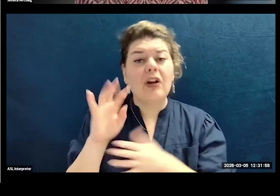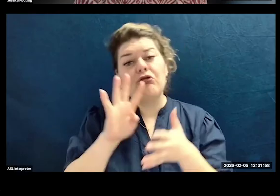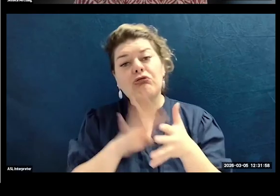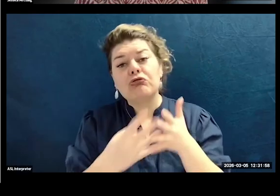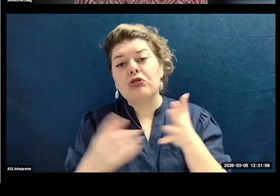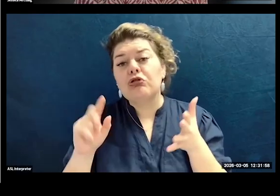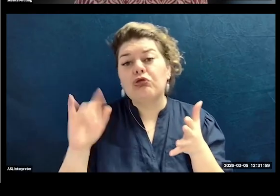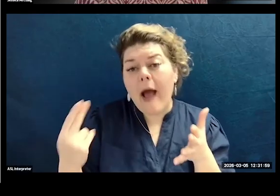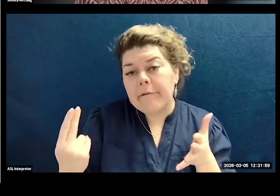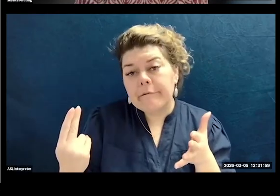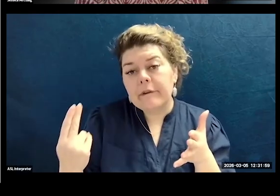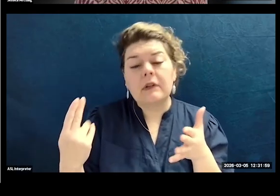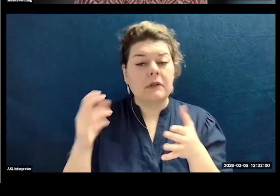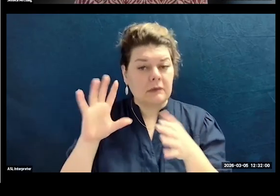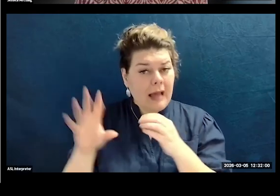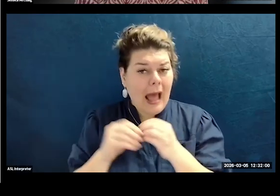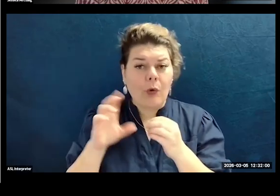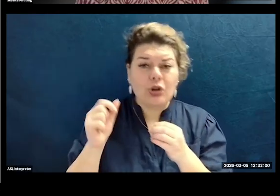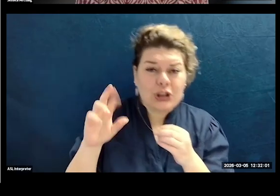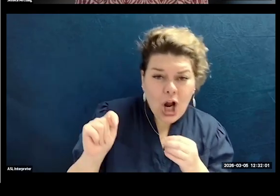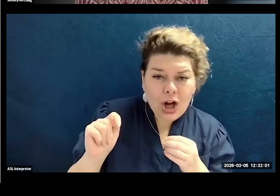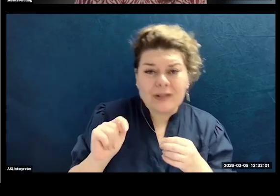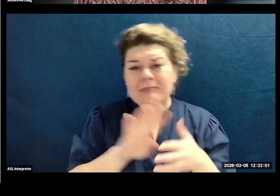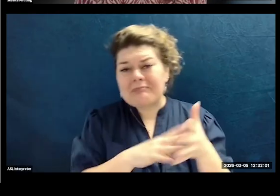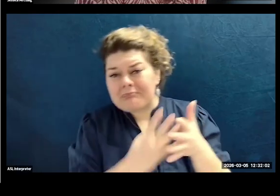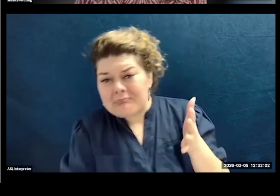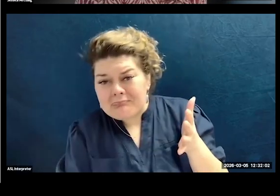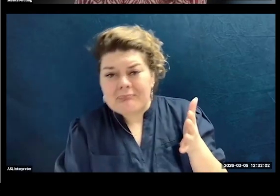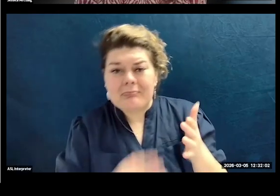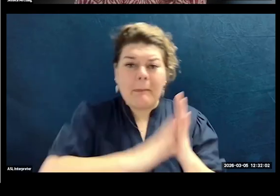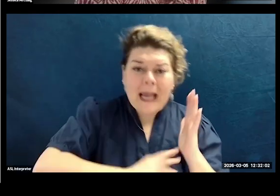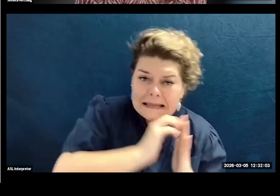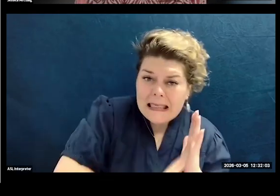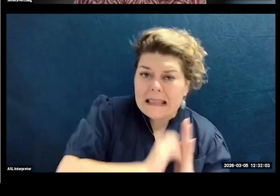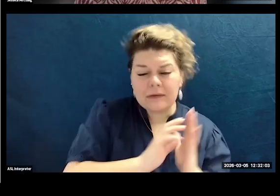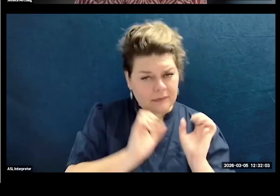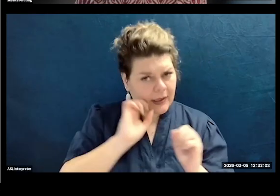and then a description, or chart, table, or painting. So, there may be context in which describing